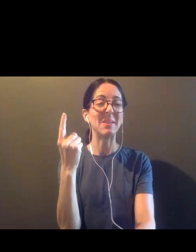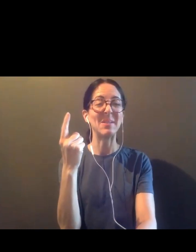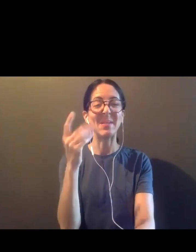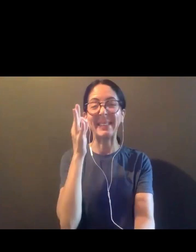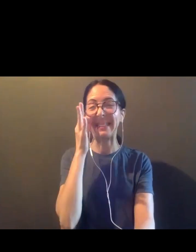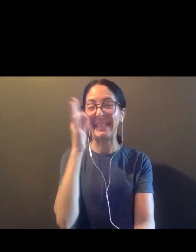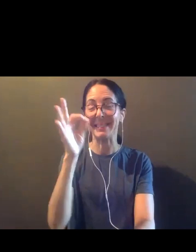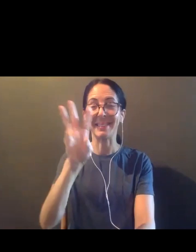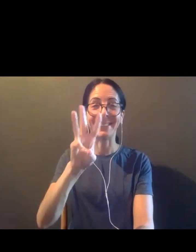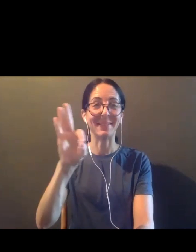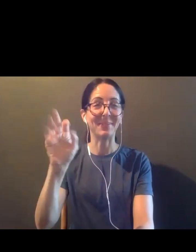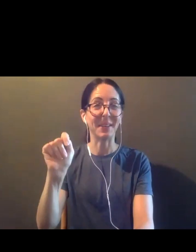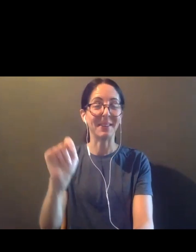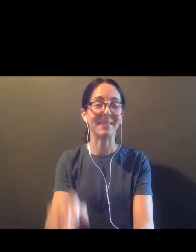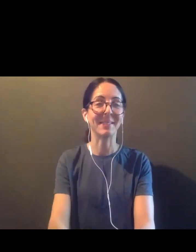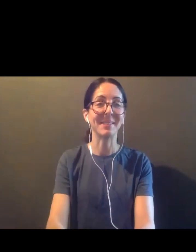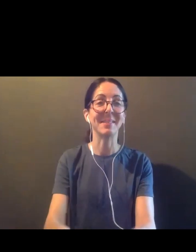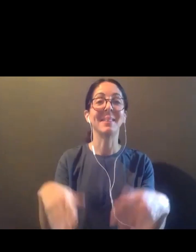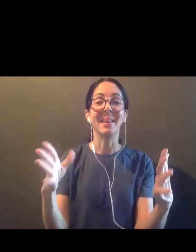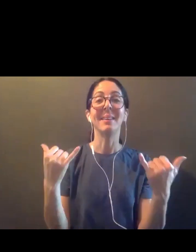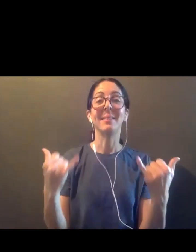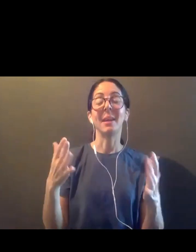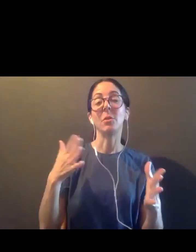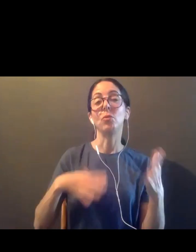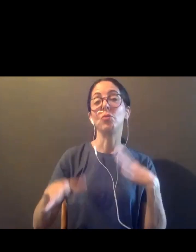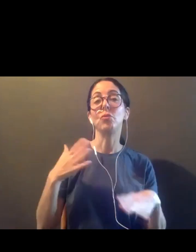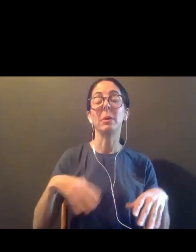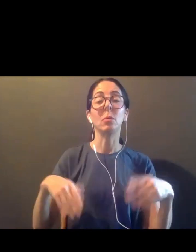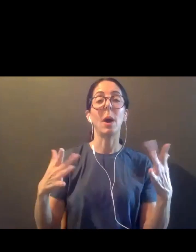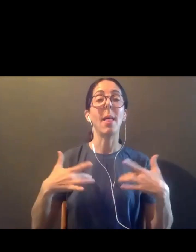I am dressed today in a light blue shirt.